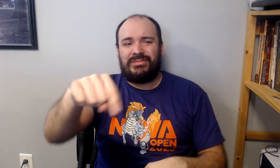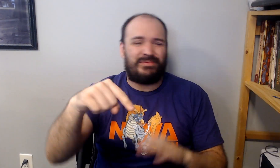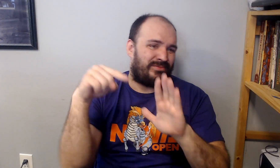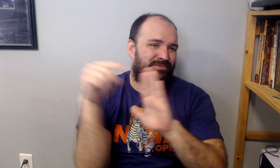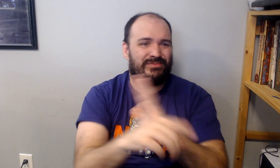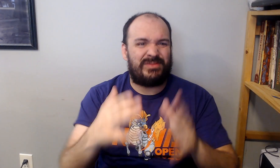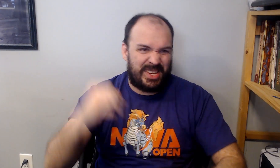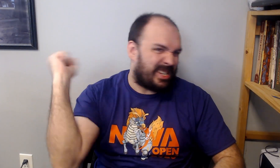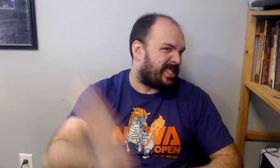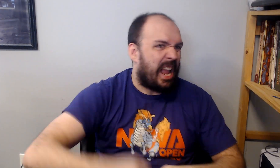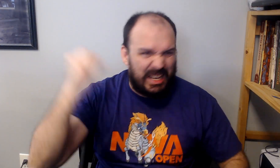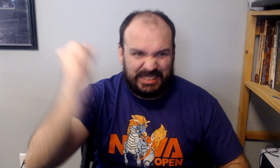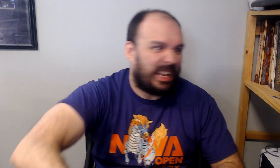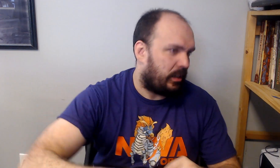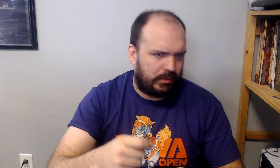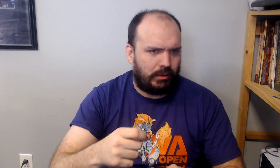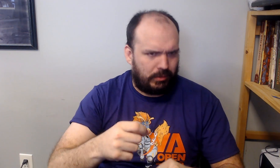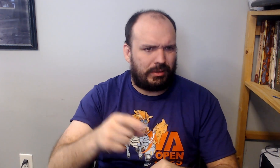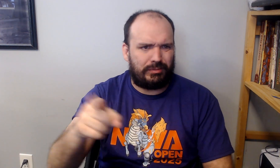The slasher is prowling